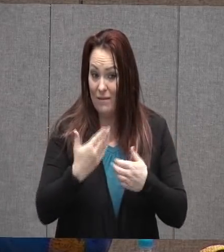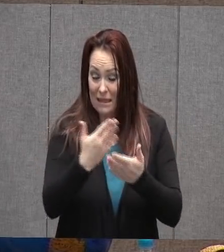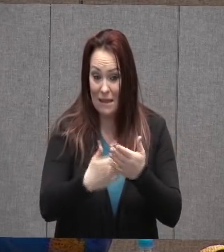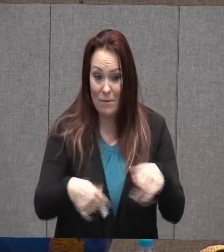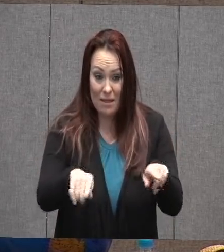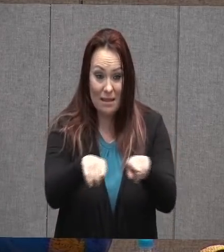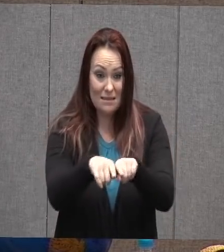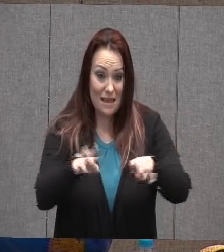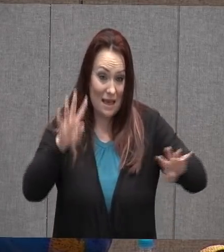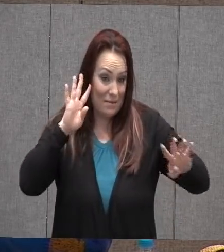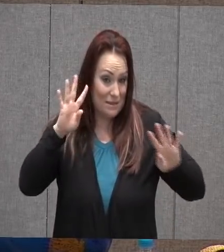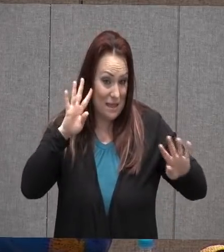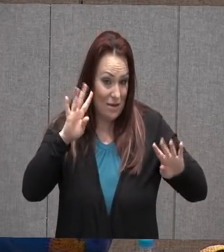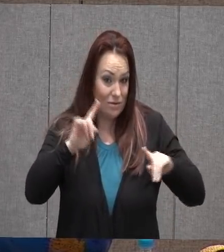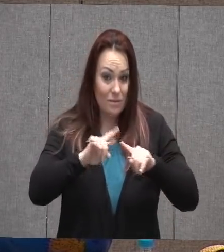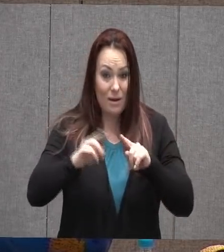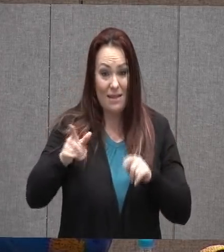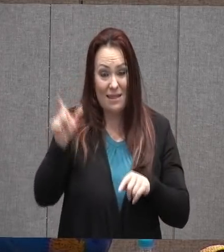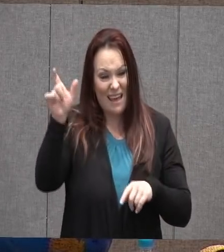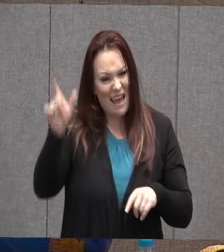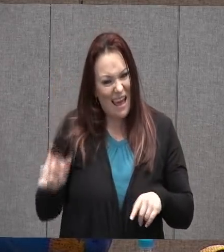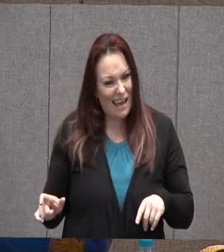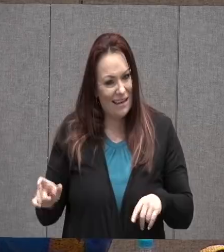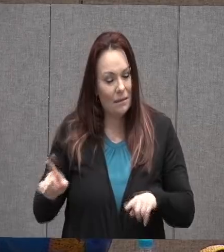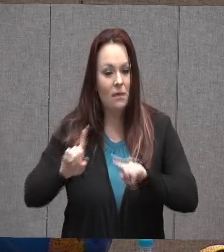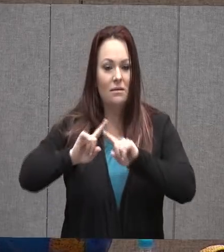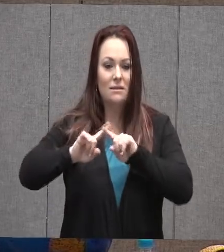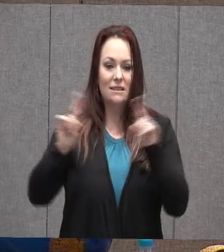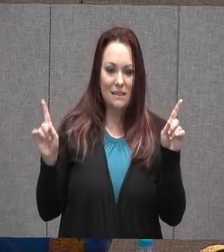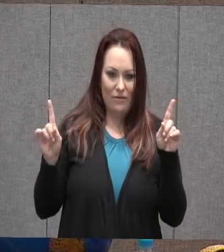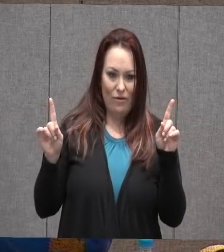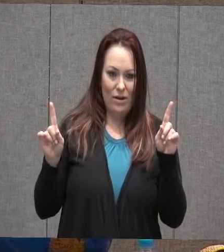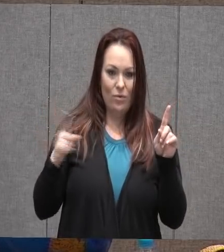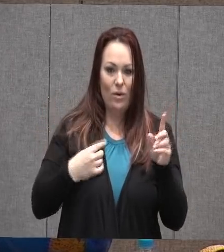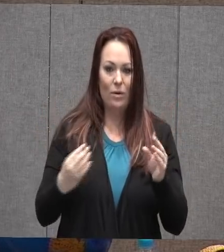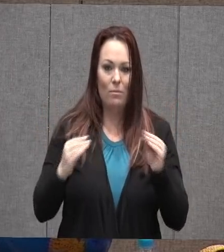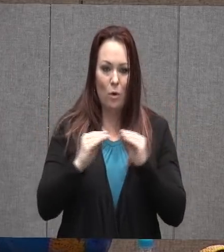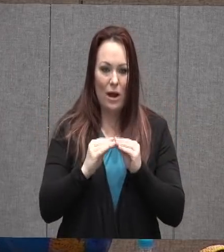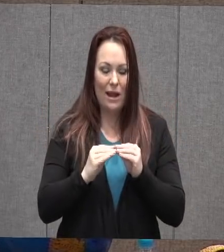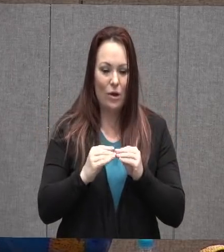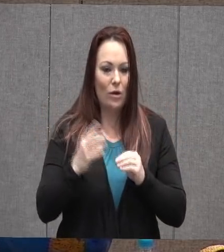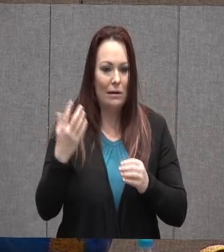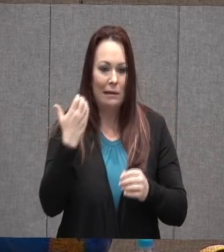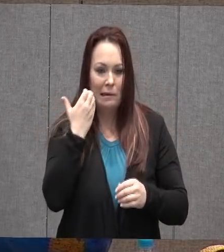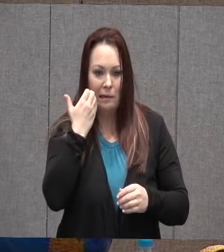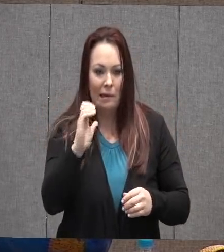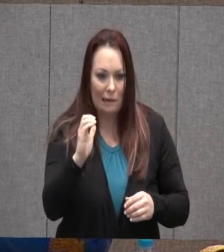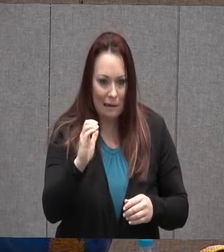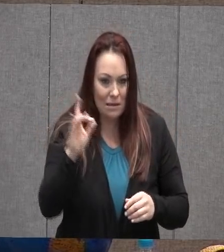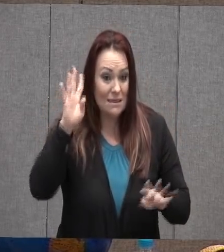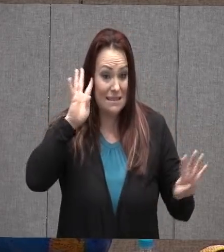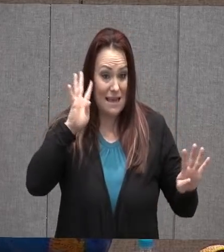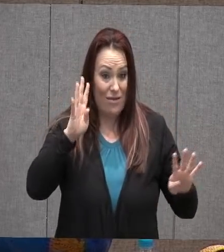but our ending sound on this side is different. So we're gonna hear a harsher kuh sound. Ready?